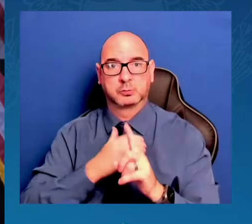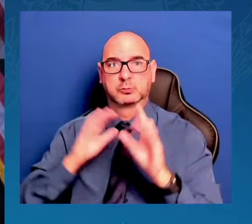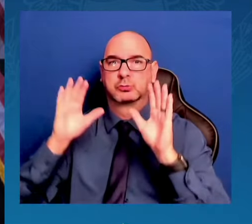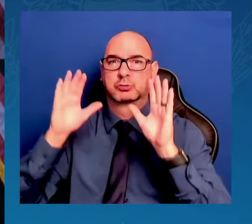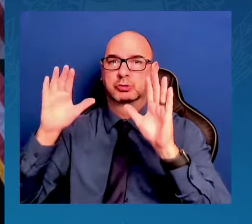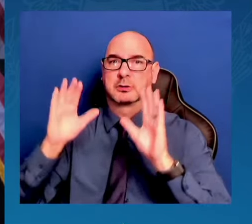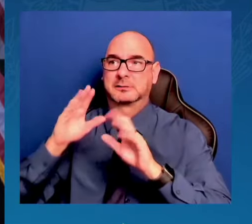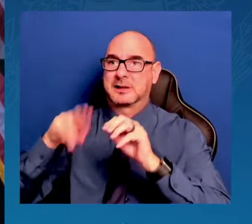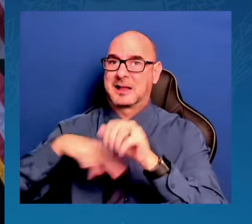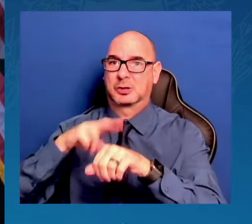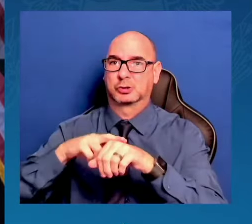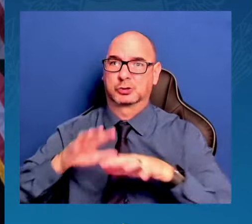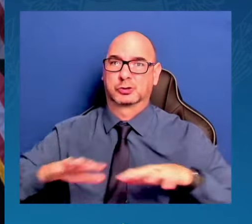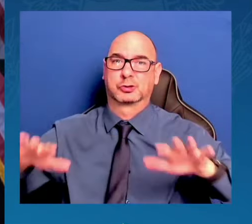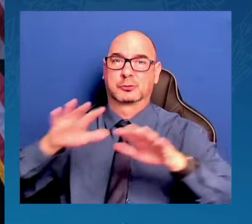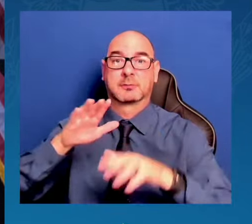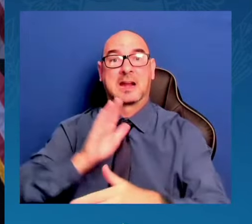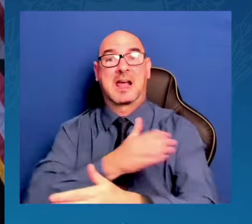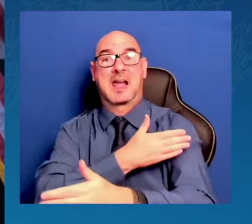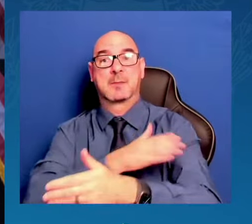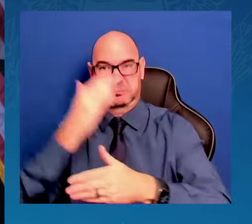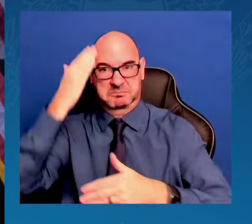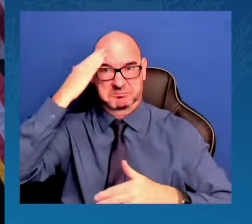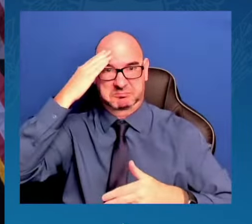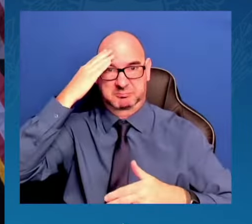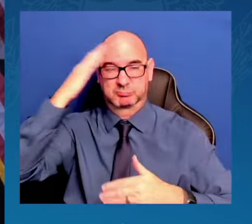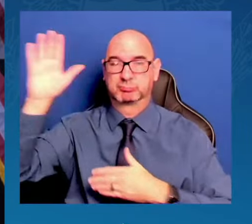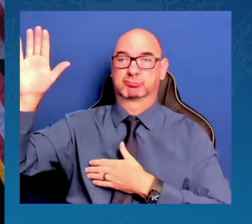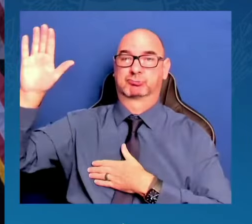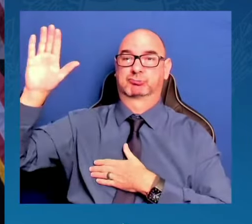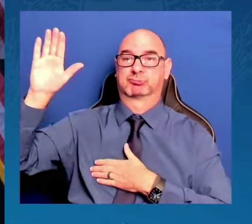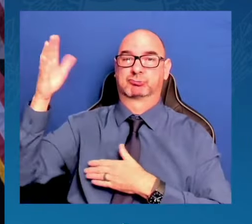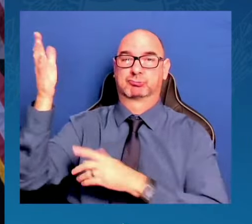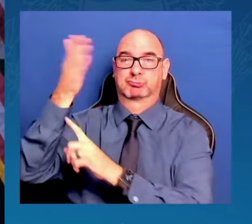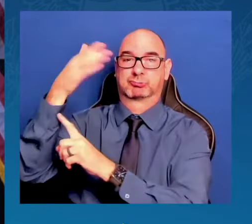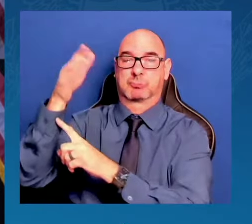That America is the land of the free and the home of the brave.